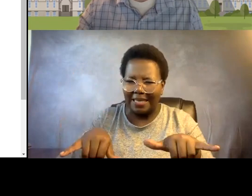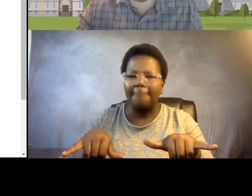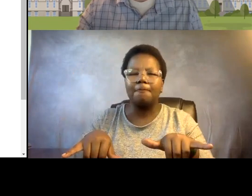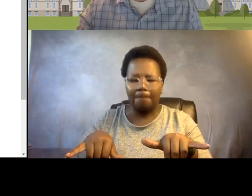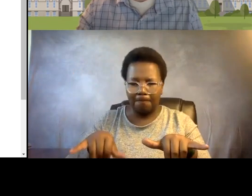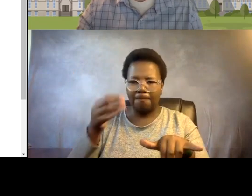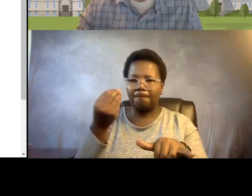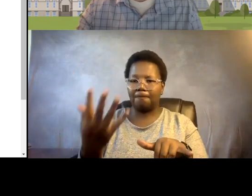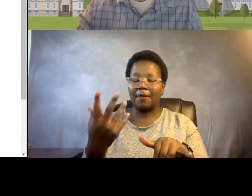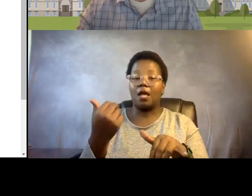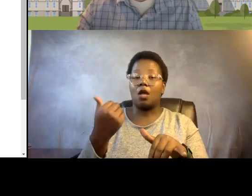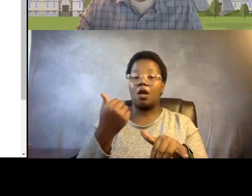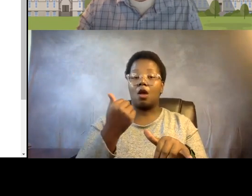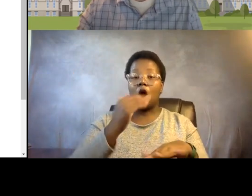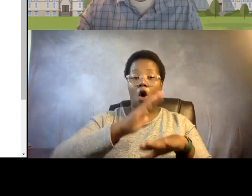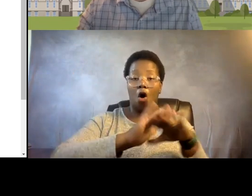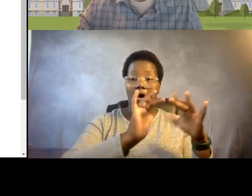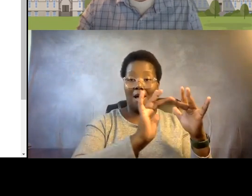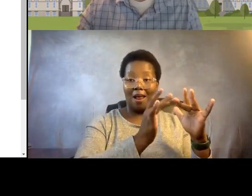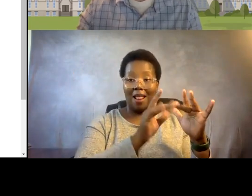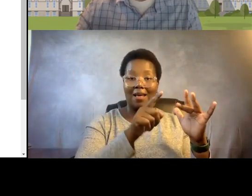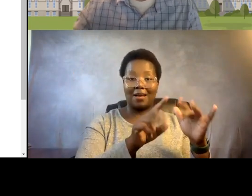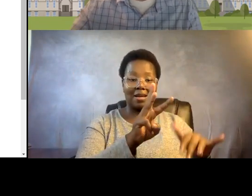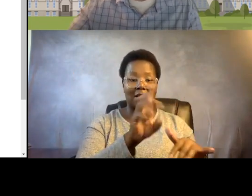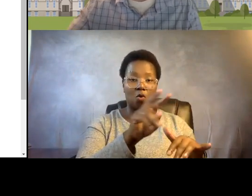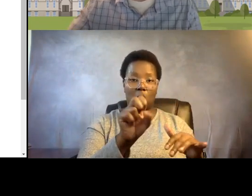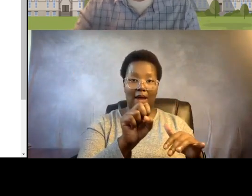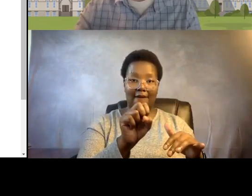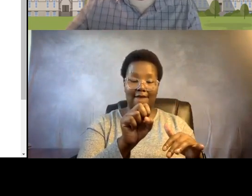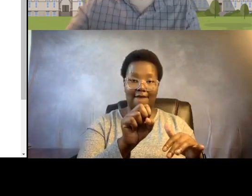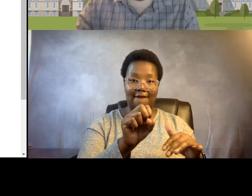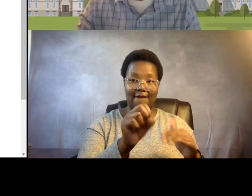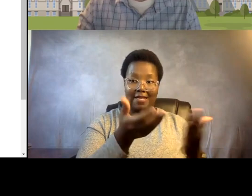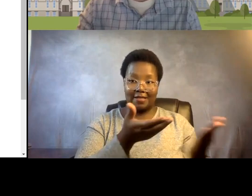limitations with the online WAVE service, just because that content kind of needs to funnel via